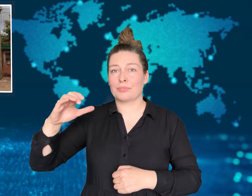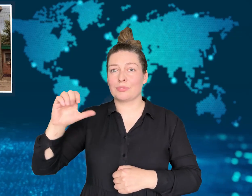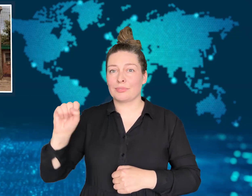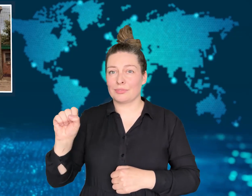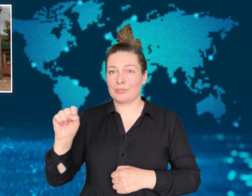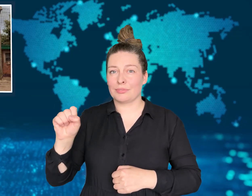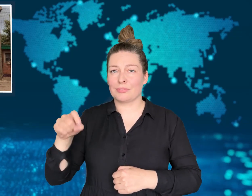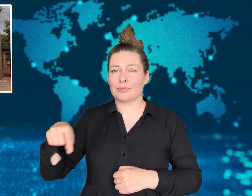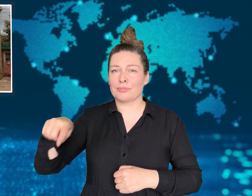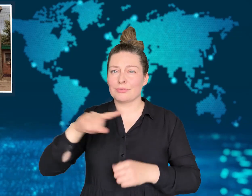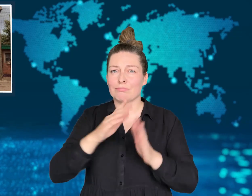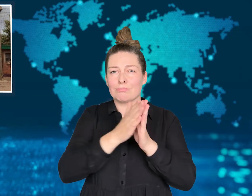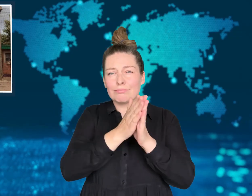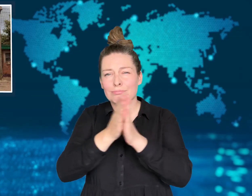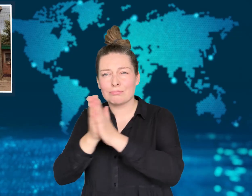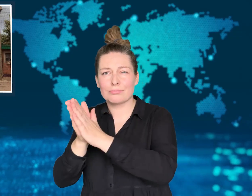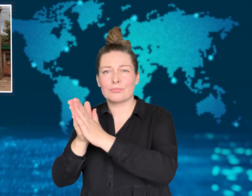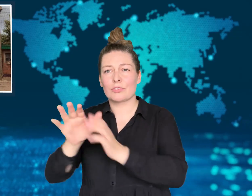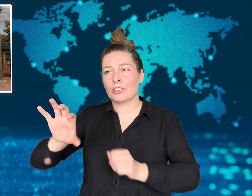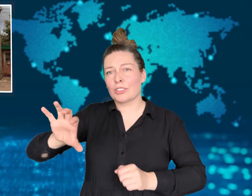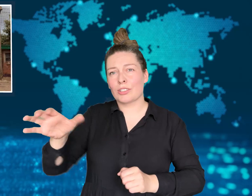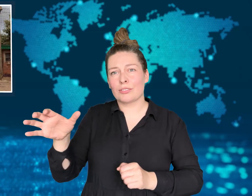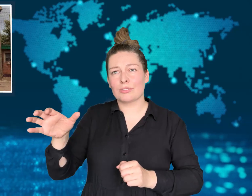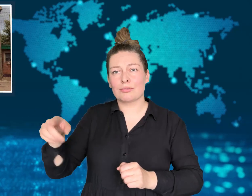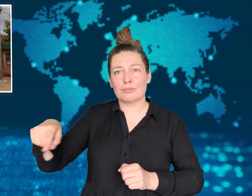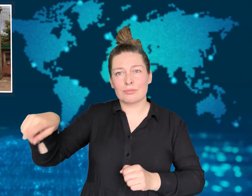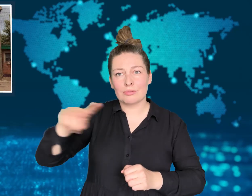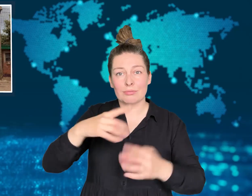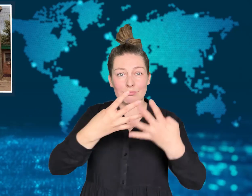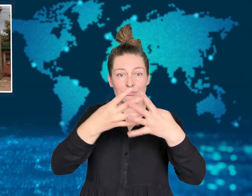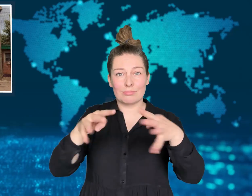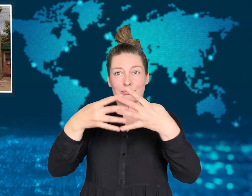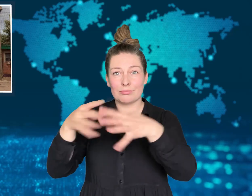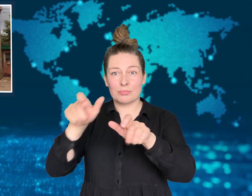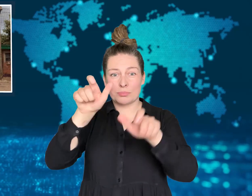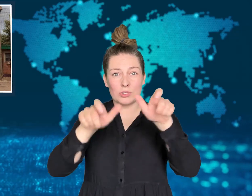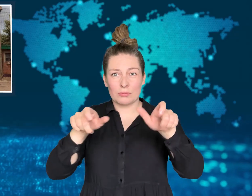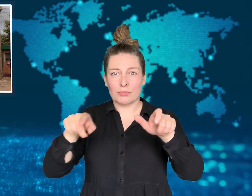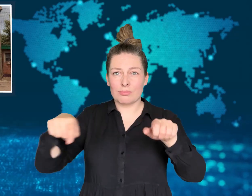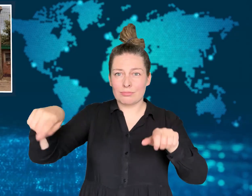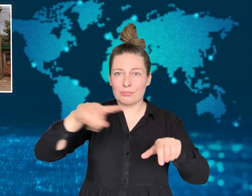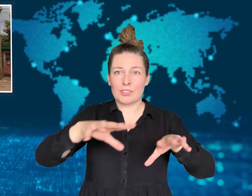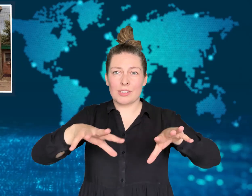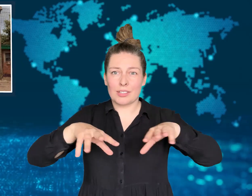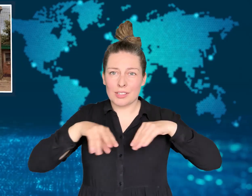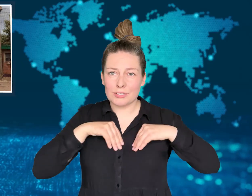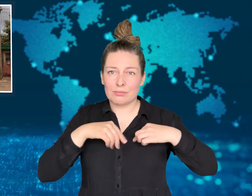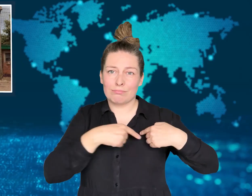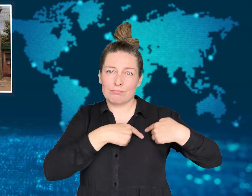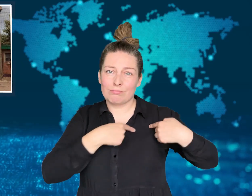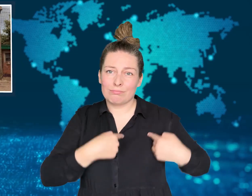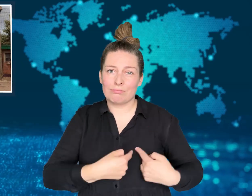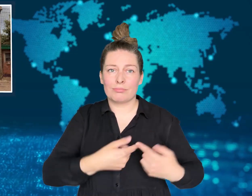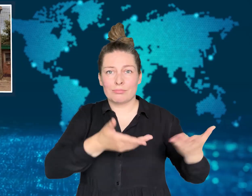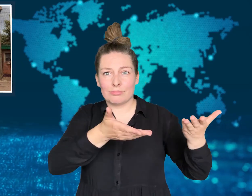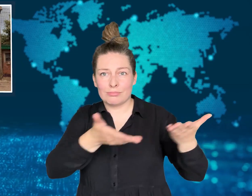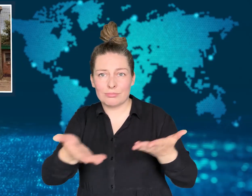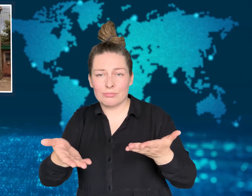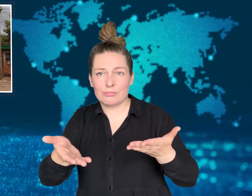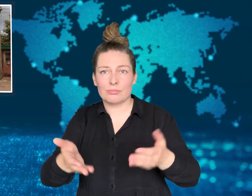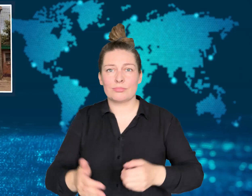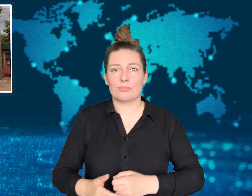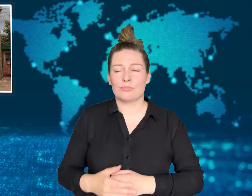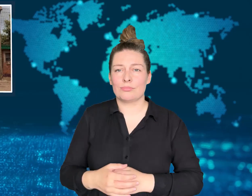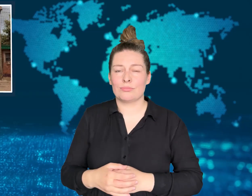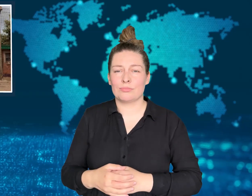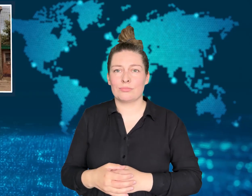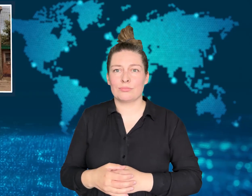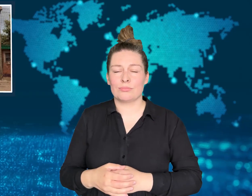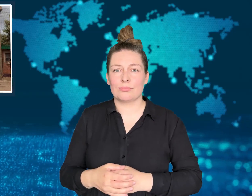Those released included people who have already served around